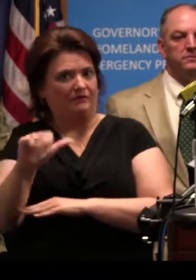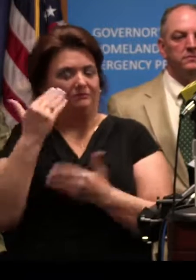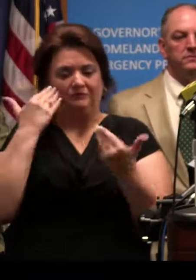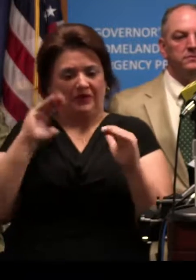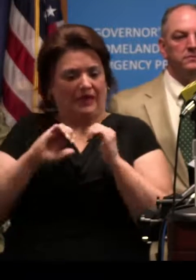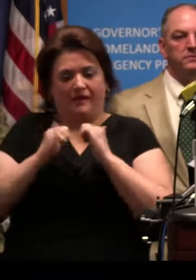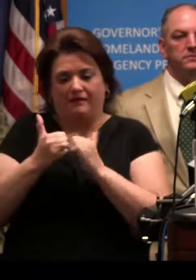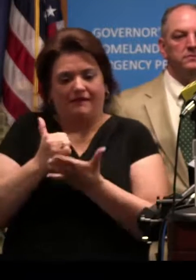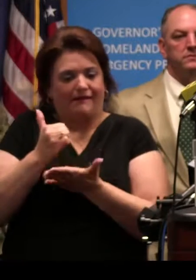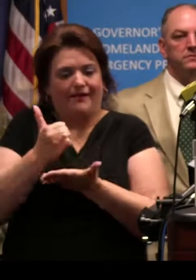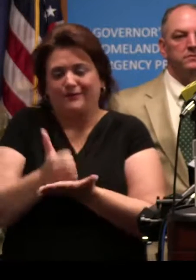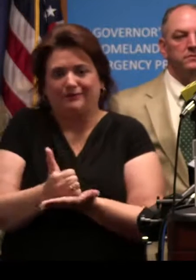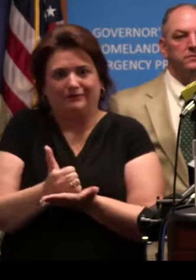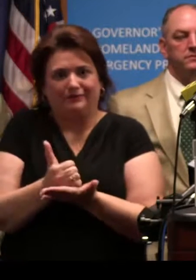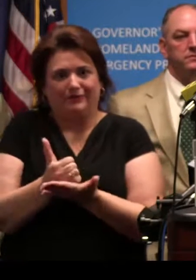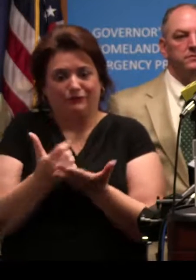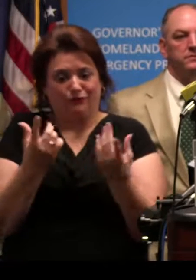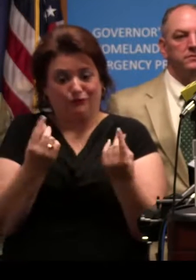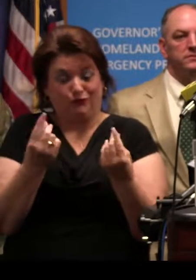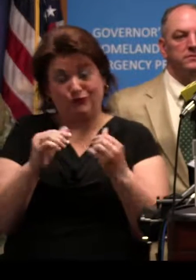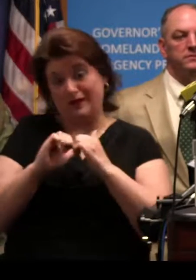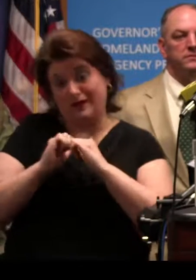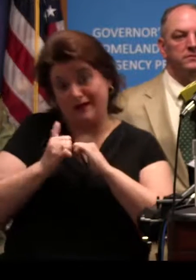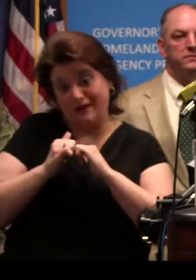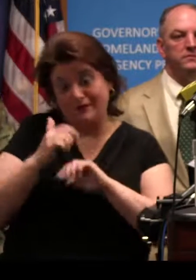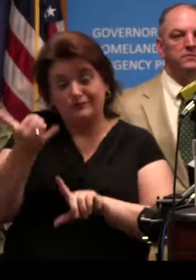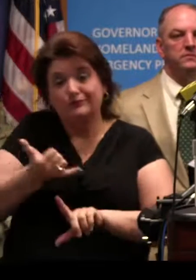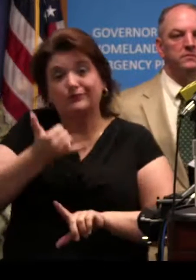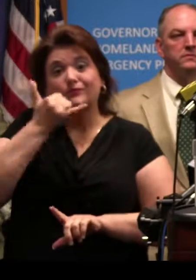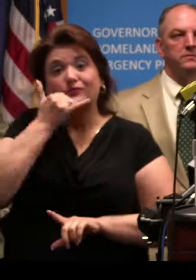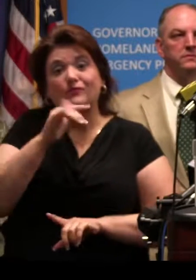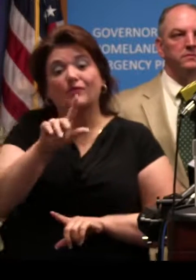registration is is merely pick up the phone calls at one eight hundred 621